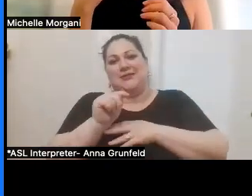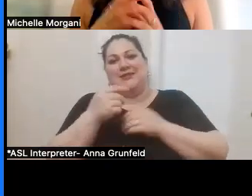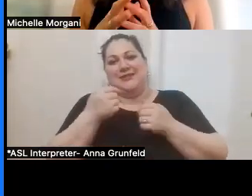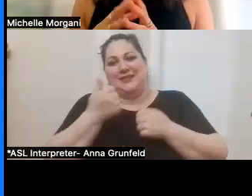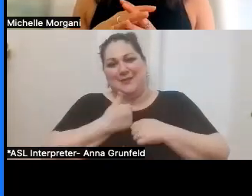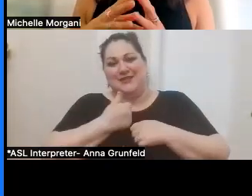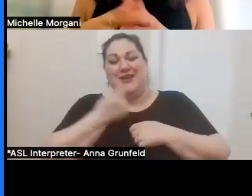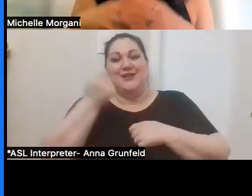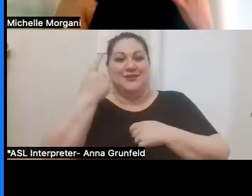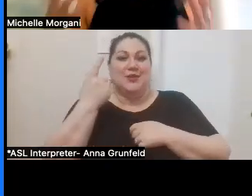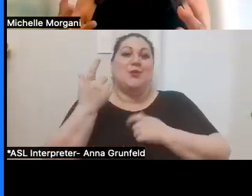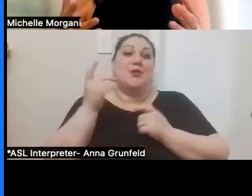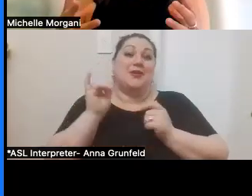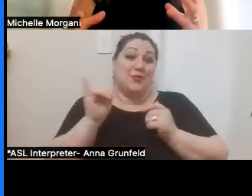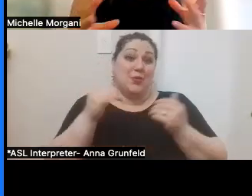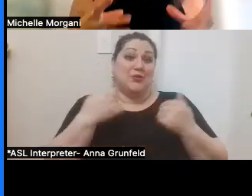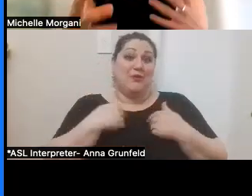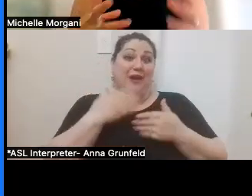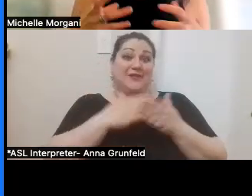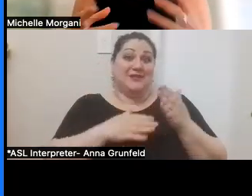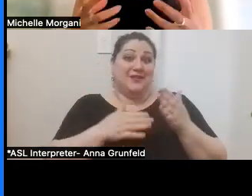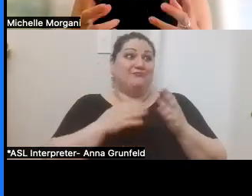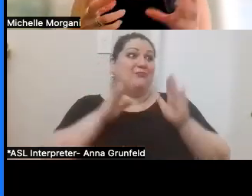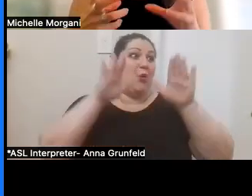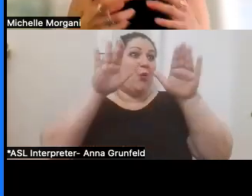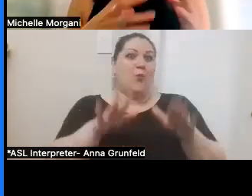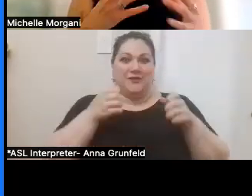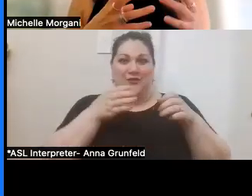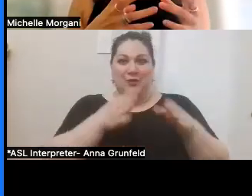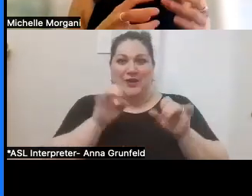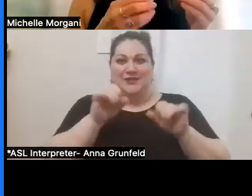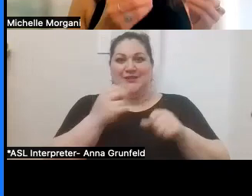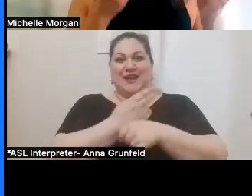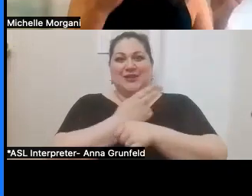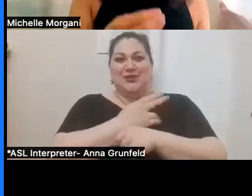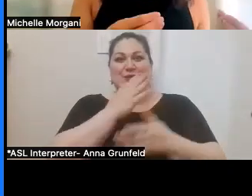ways of using some of these adaptive technologies and adaptive devices.